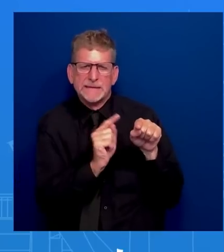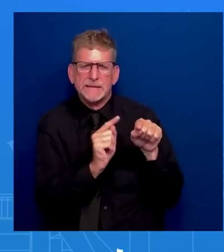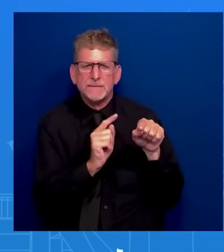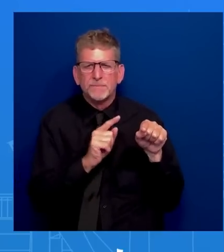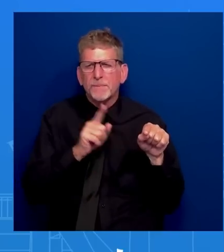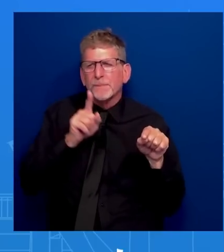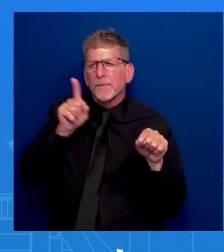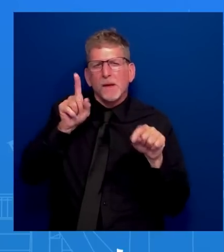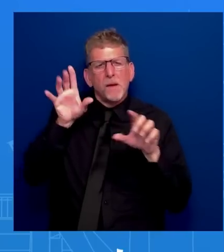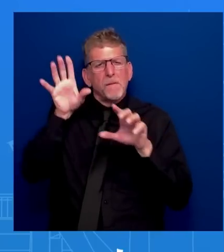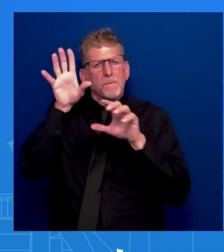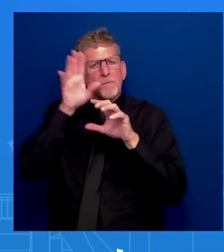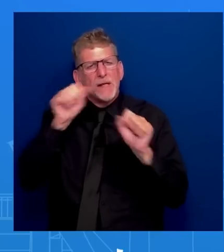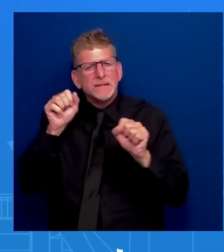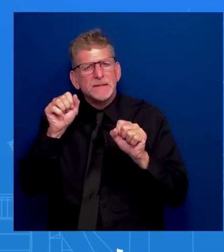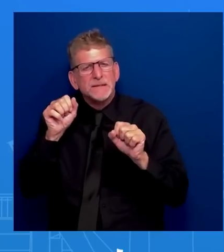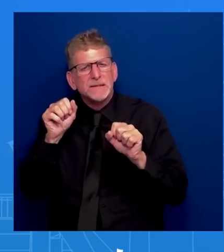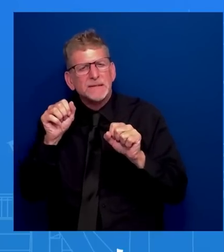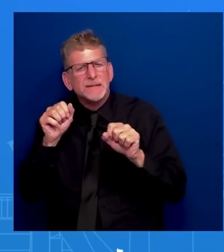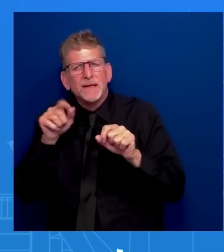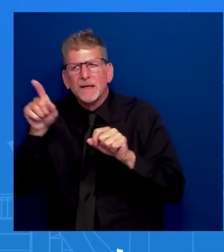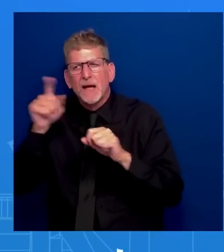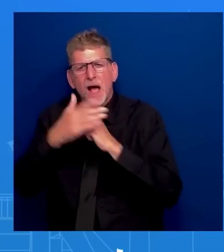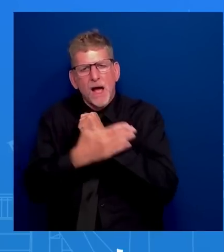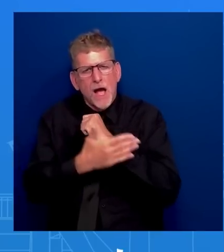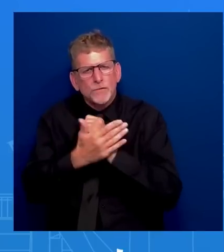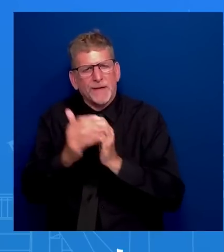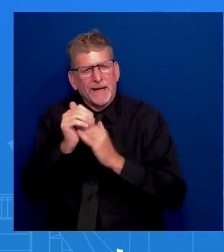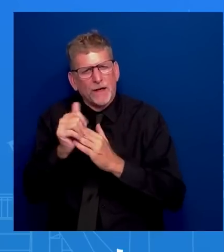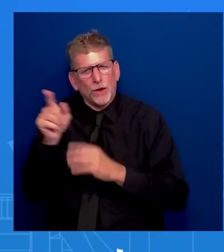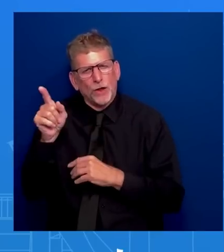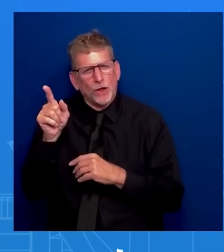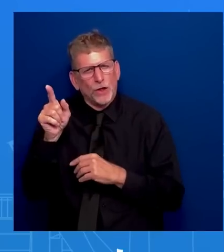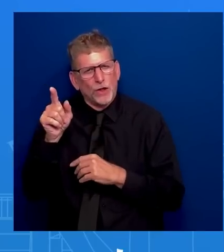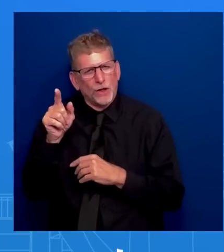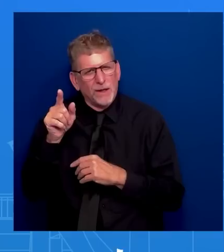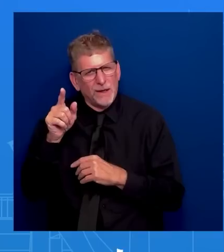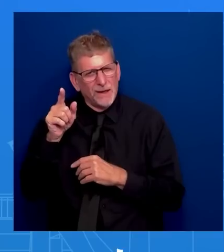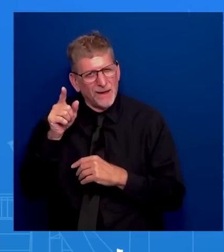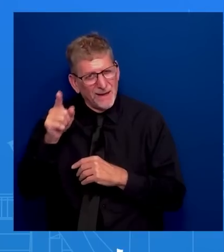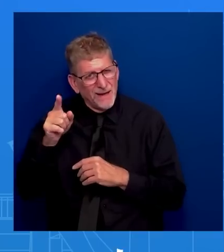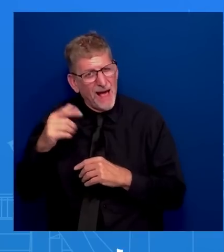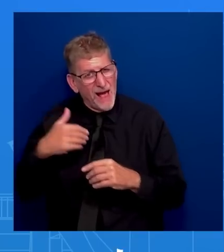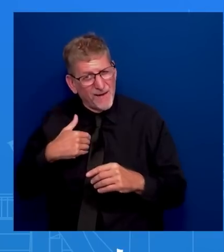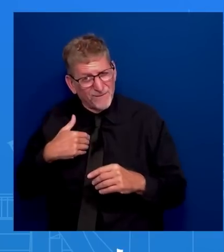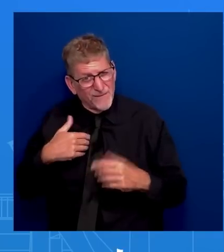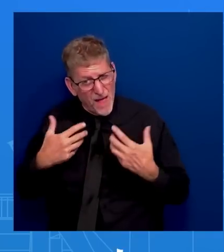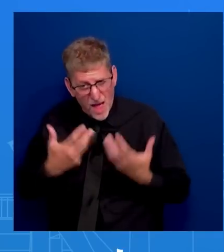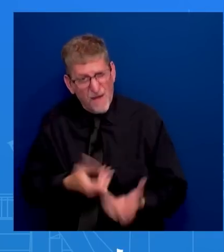that he has a plan to address the way that a lot of Americans, maybe even a very large number of Americans, are being told